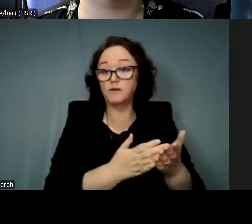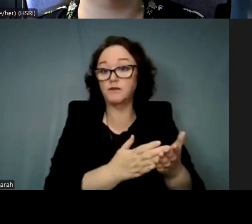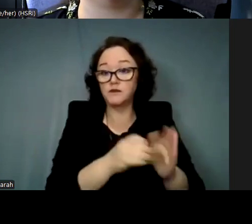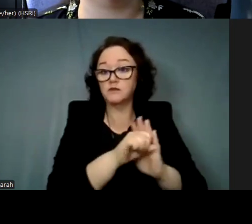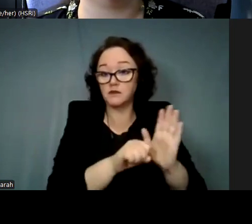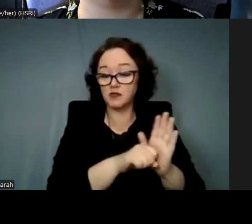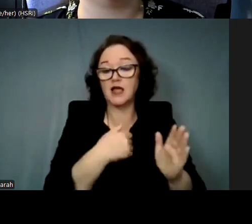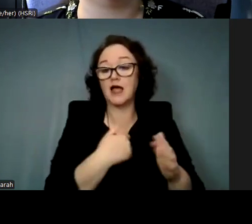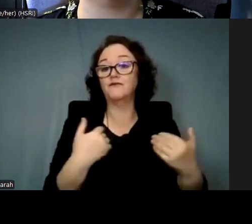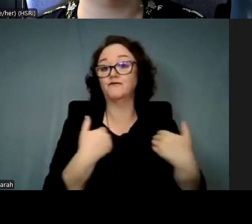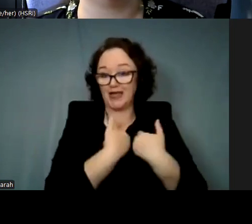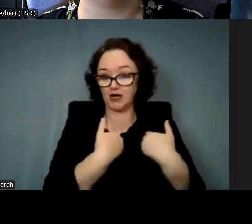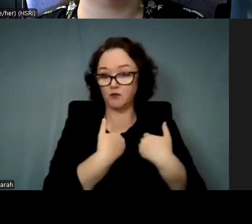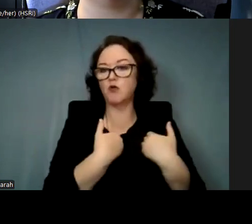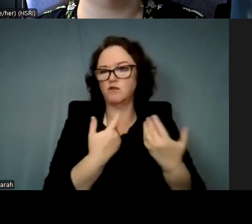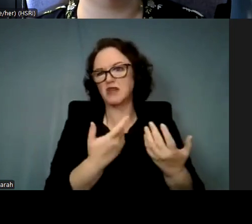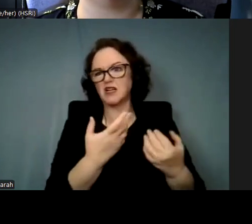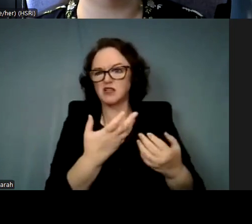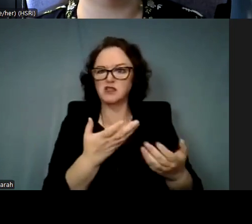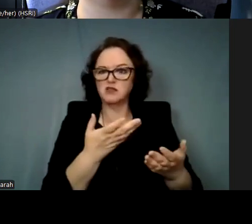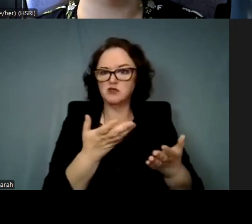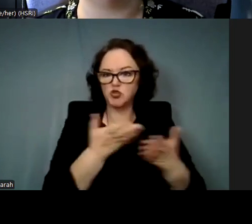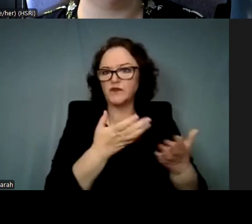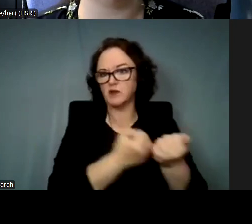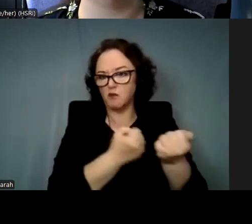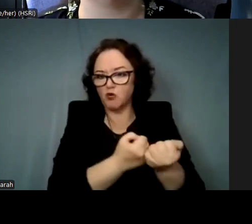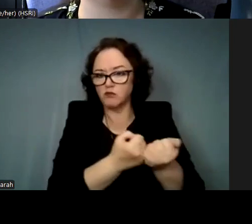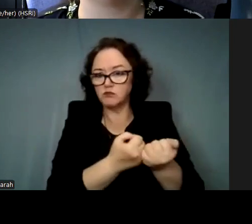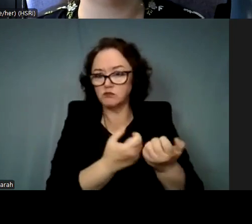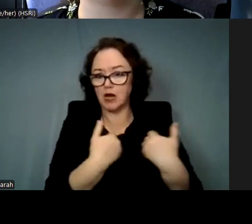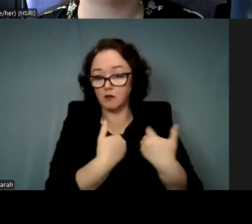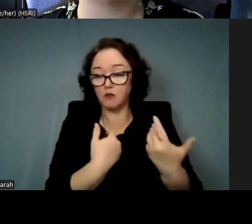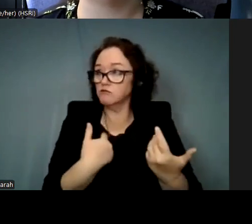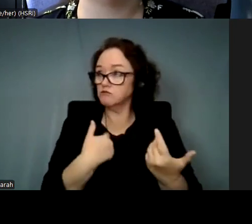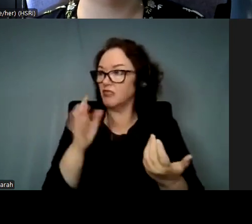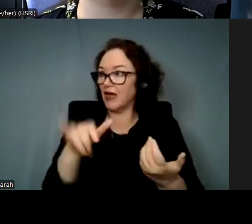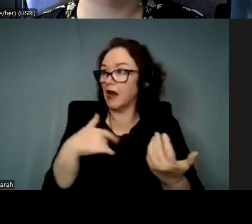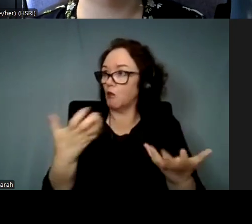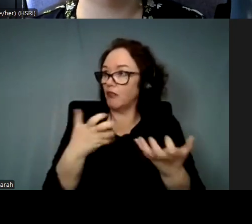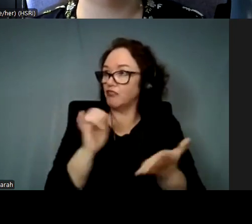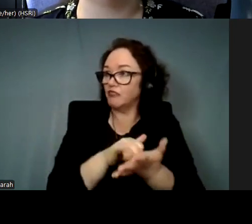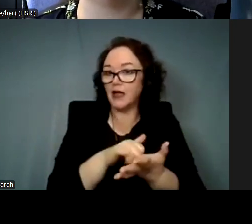in their waiver. So you may say, I want that. Can you please add that? And this is what it needs to include, because this is an